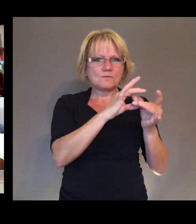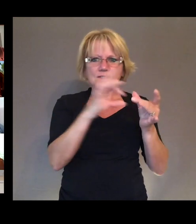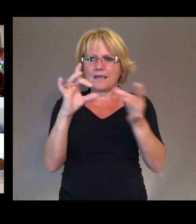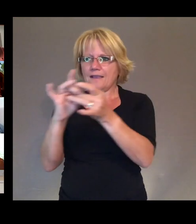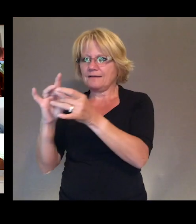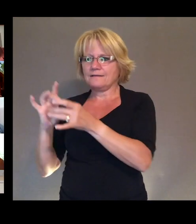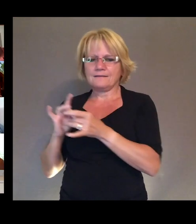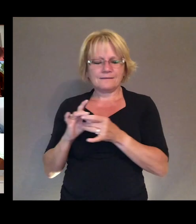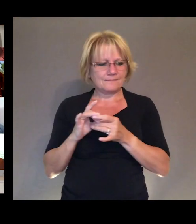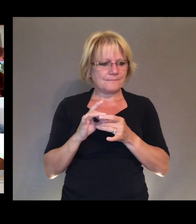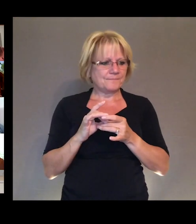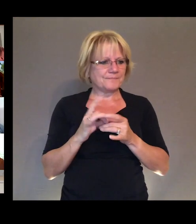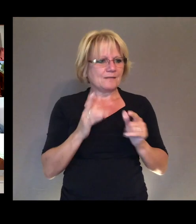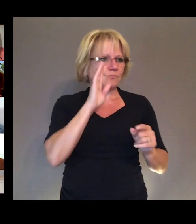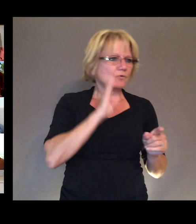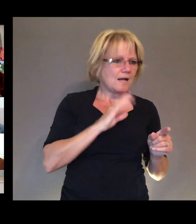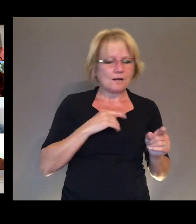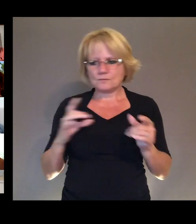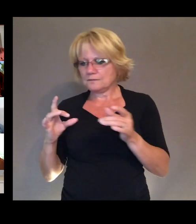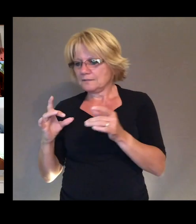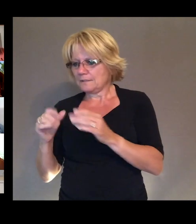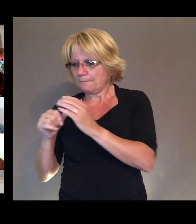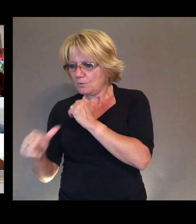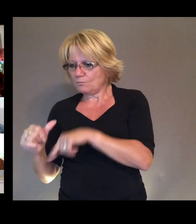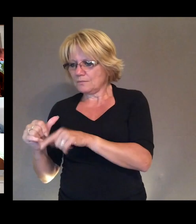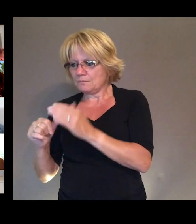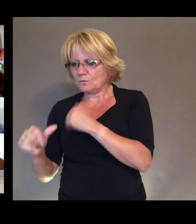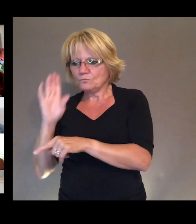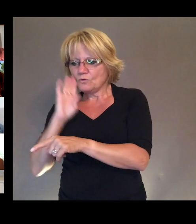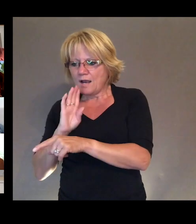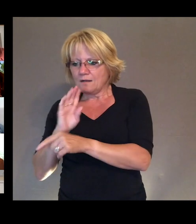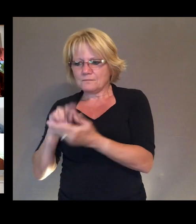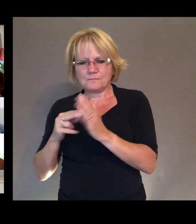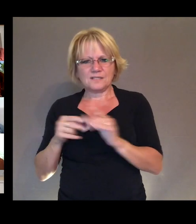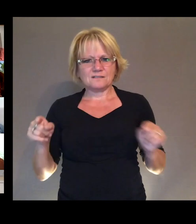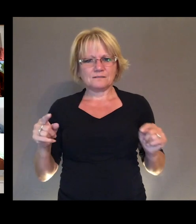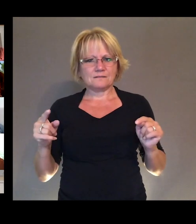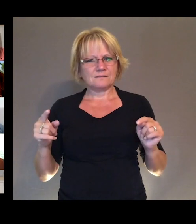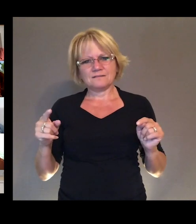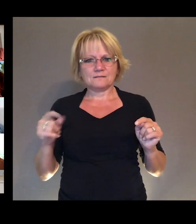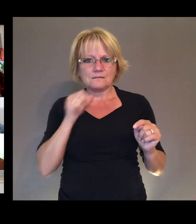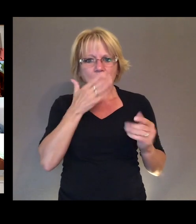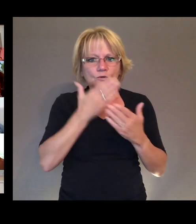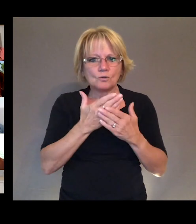poop and things that are brown with skin tone. And so I had to redefine their thinking